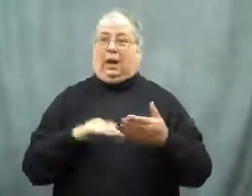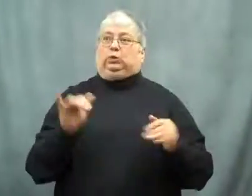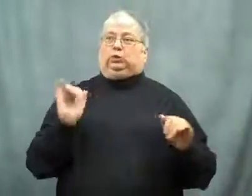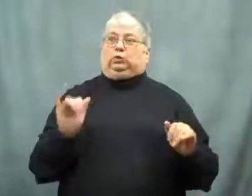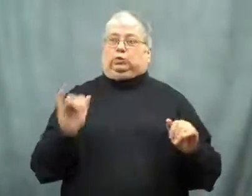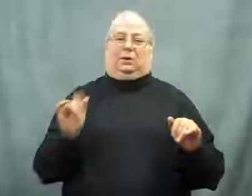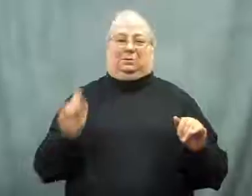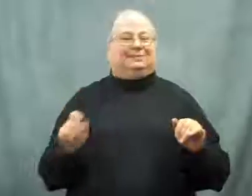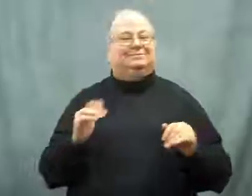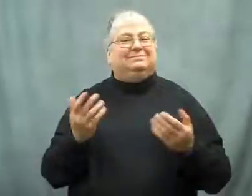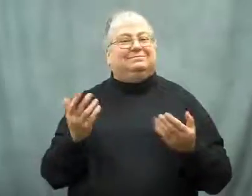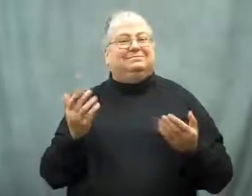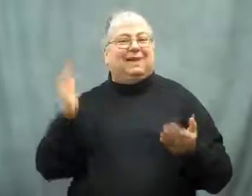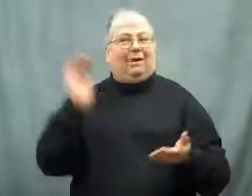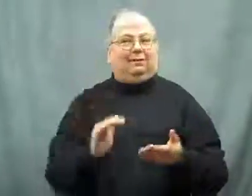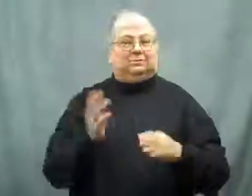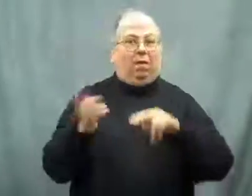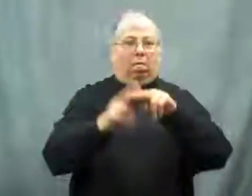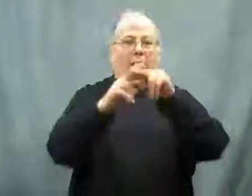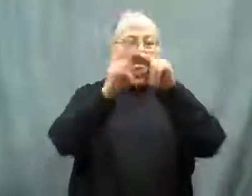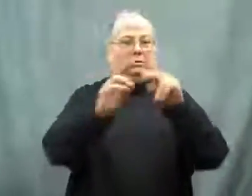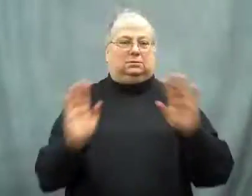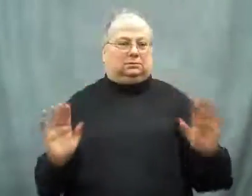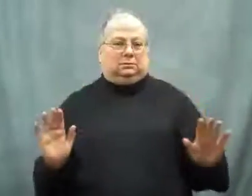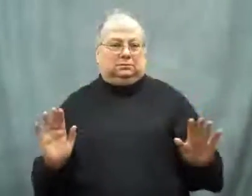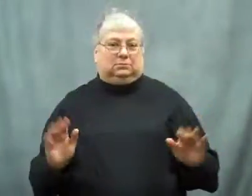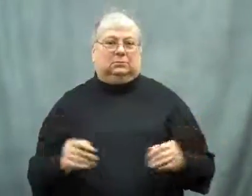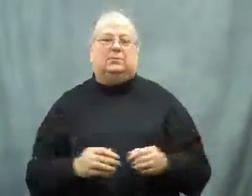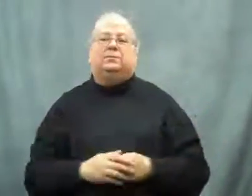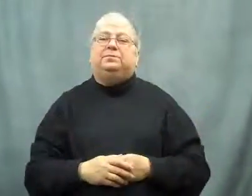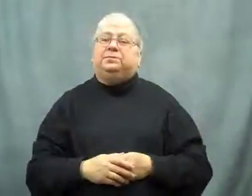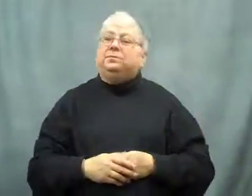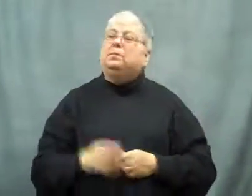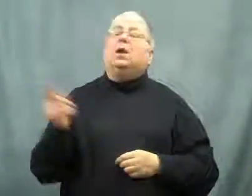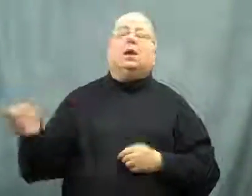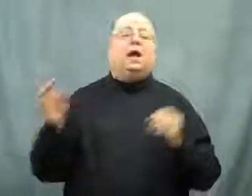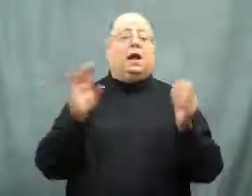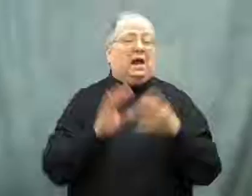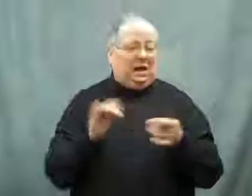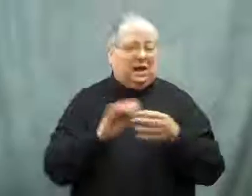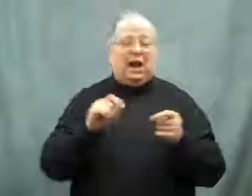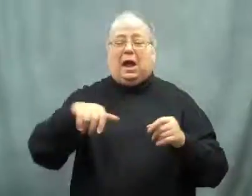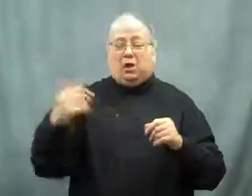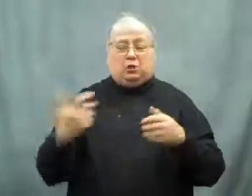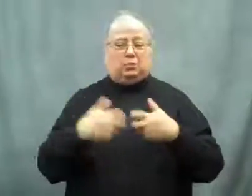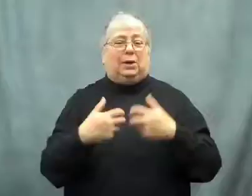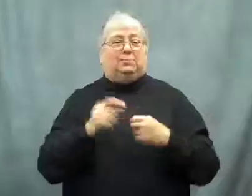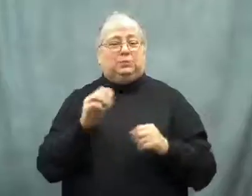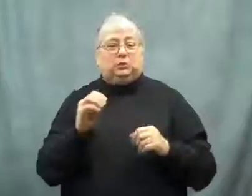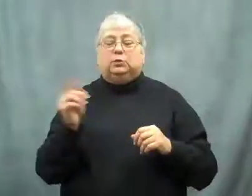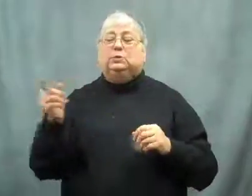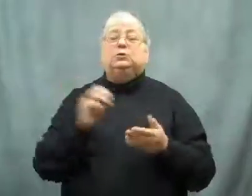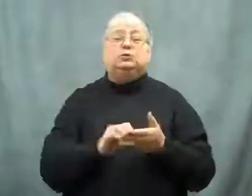So colleges now know they need to stop increasing fees.